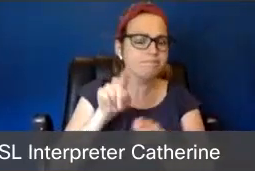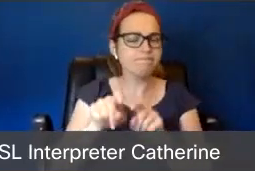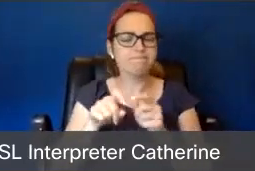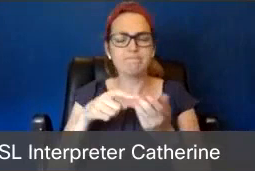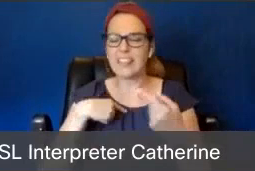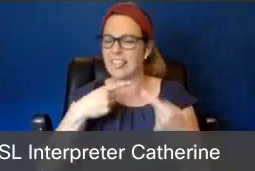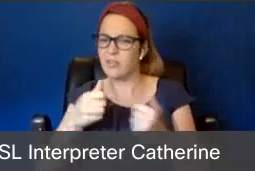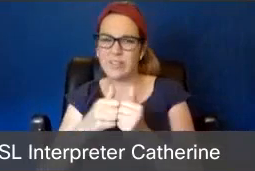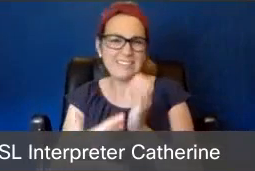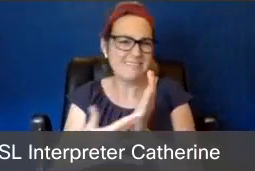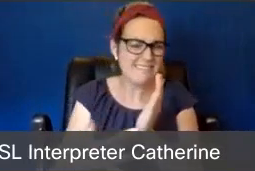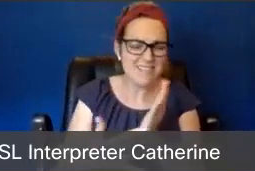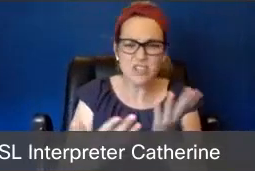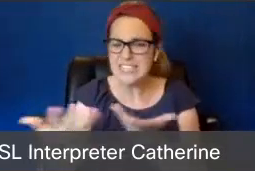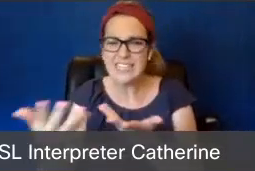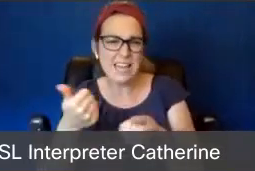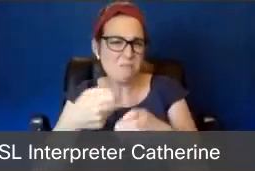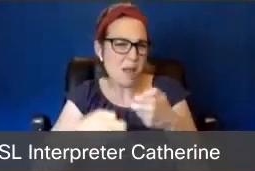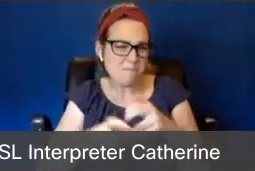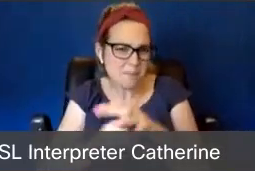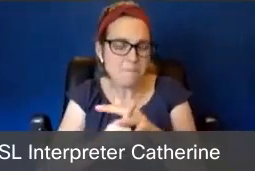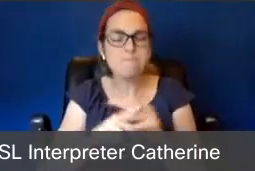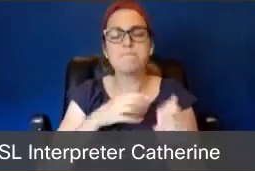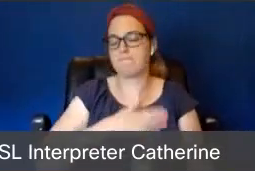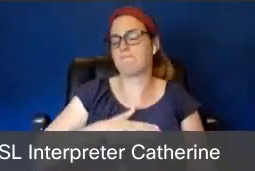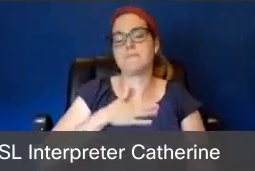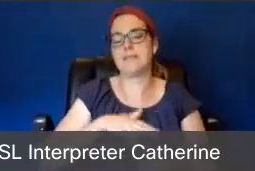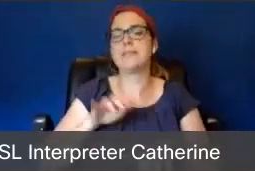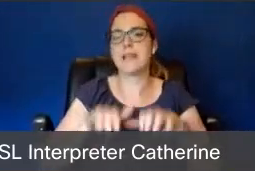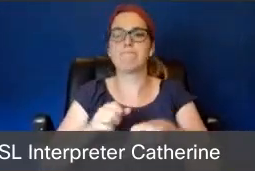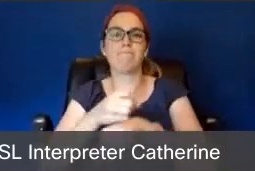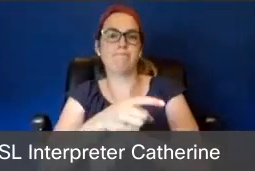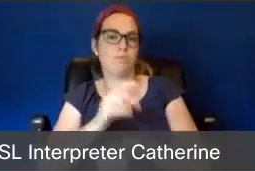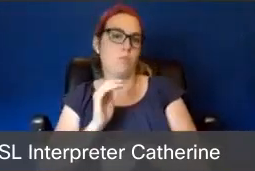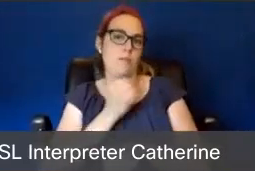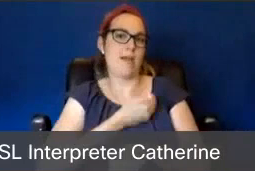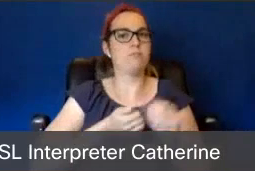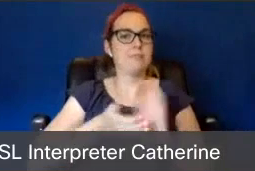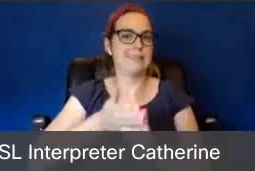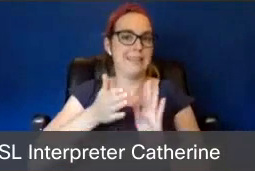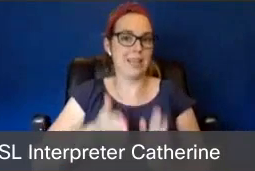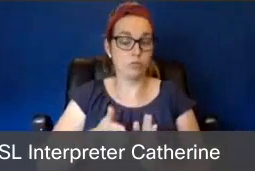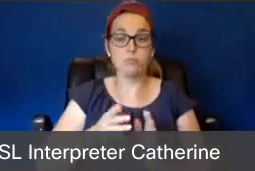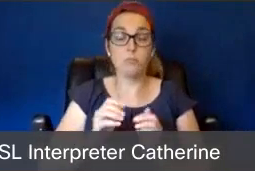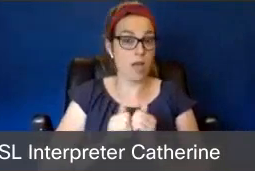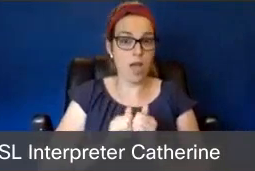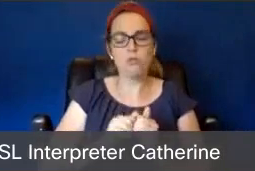we would ask that you please type them into the Q and A pod that should appear on the right side of your screen.